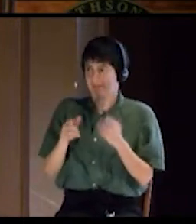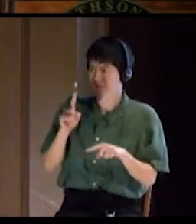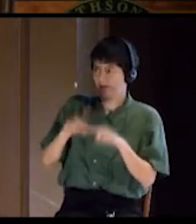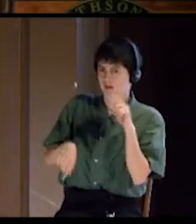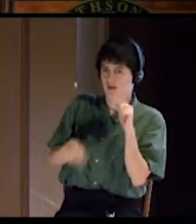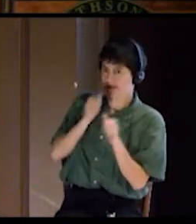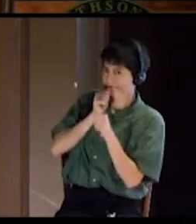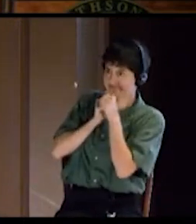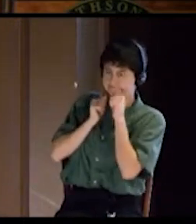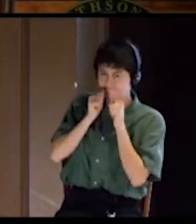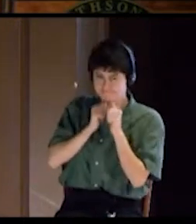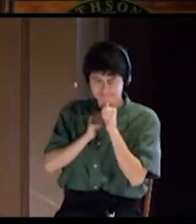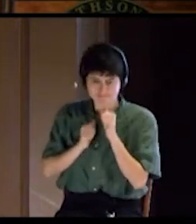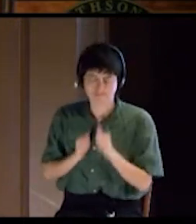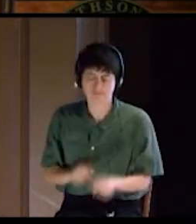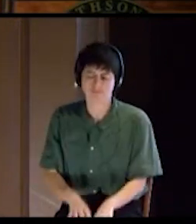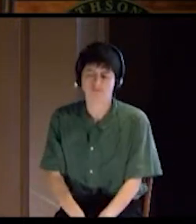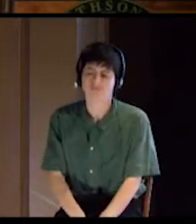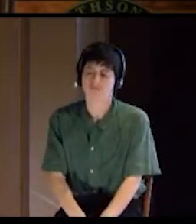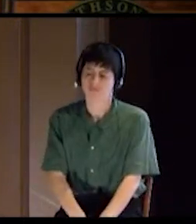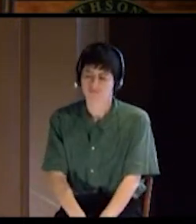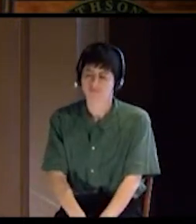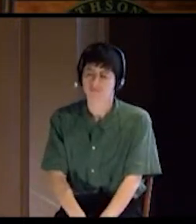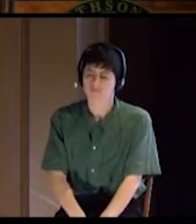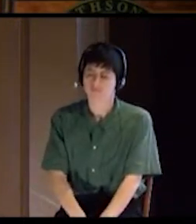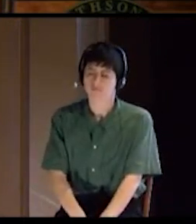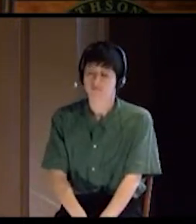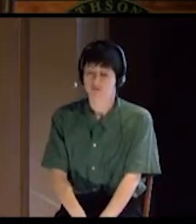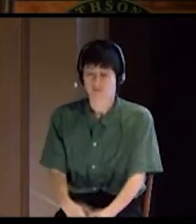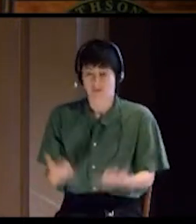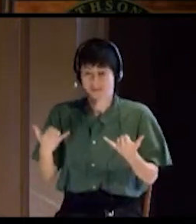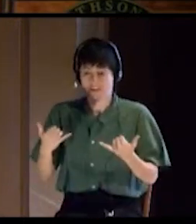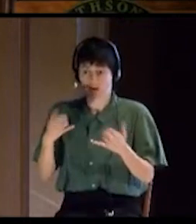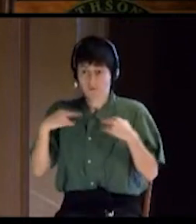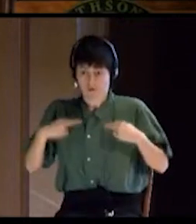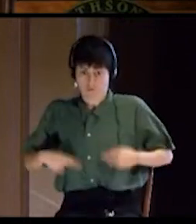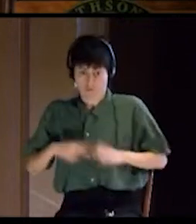that humans have had in affecting shark populations.